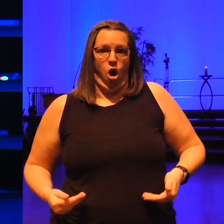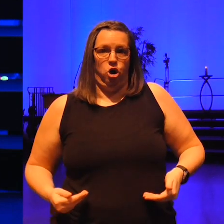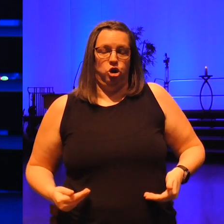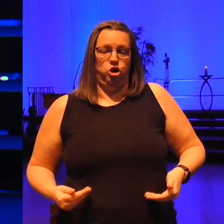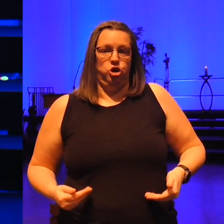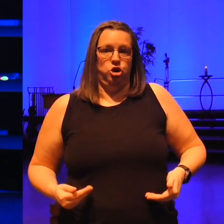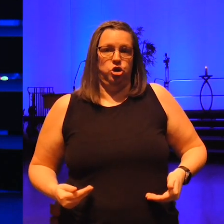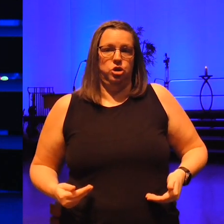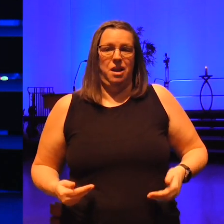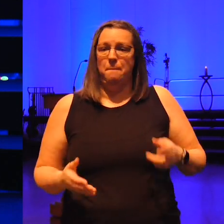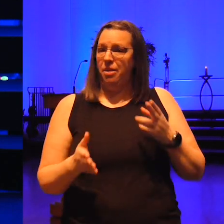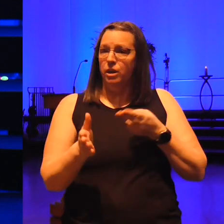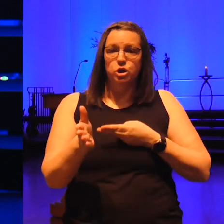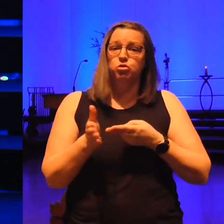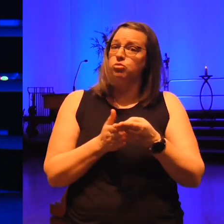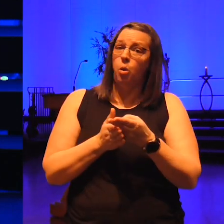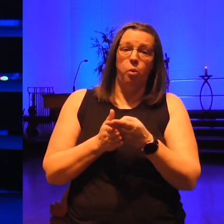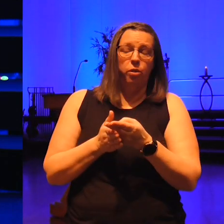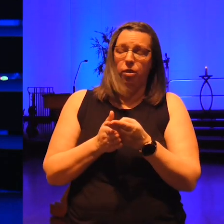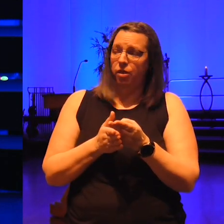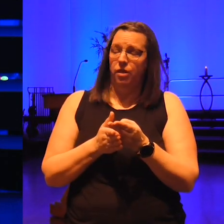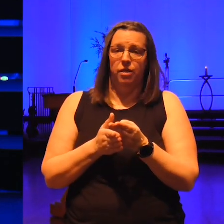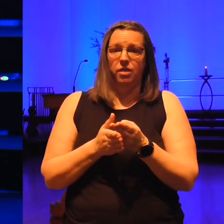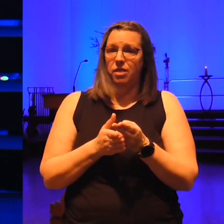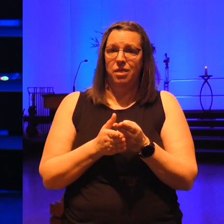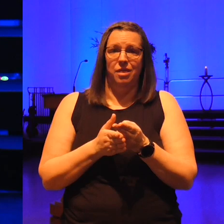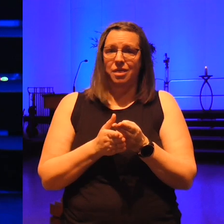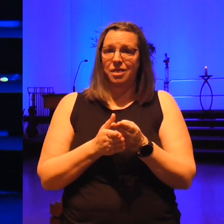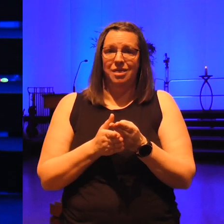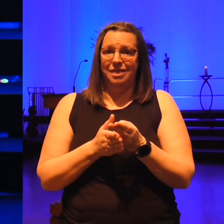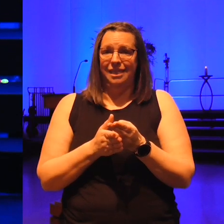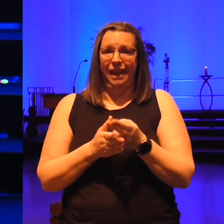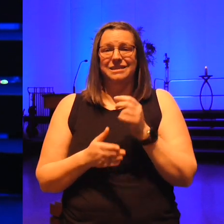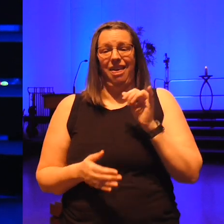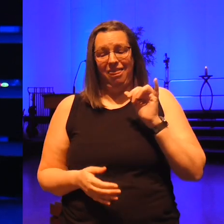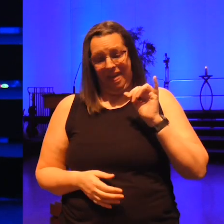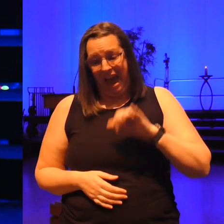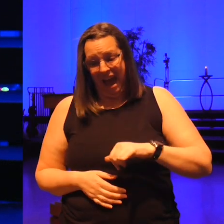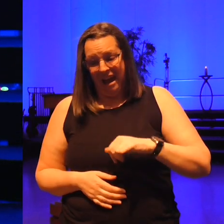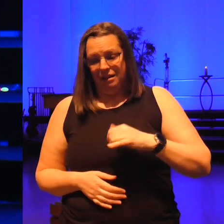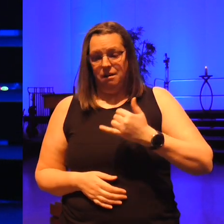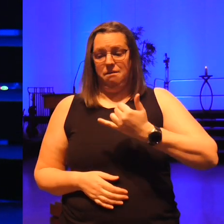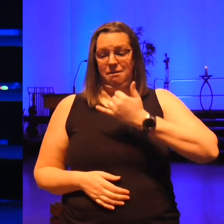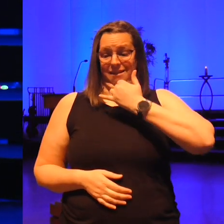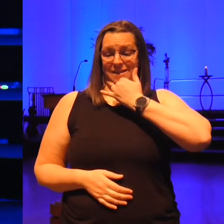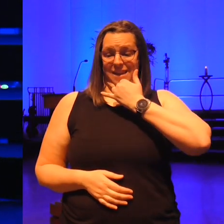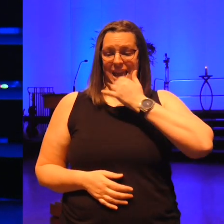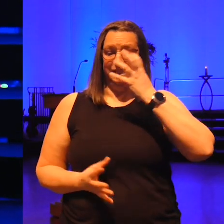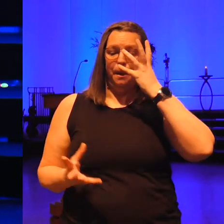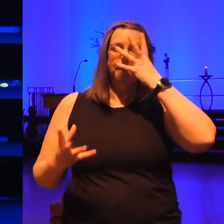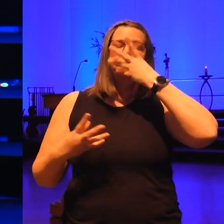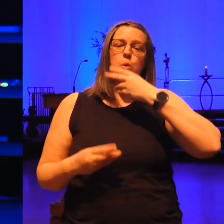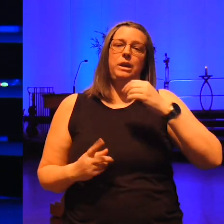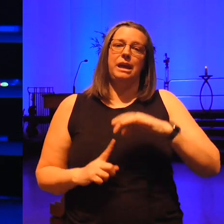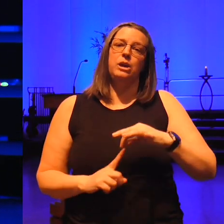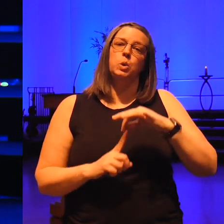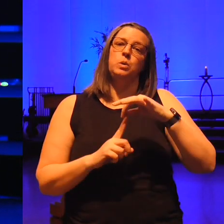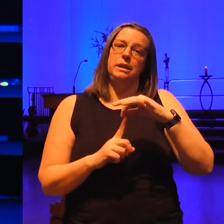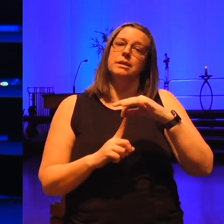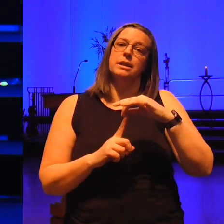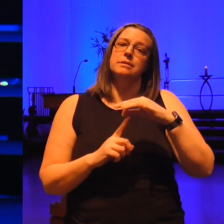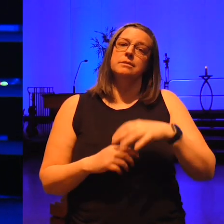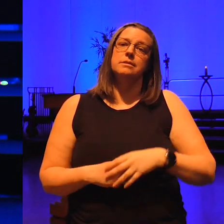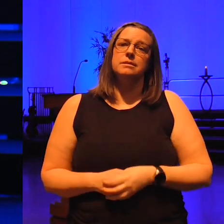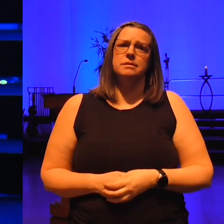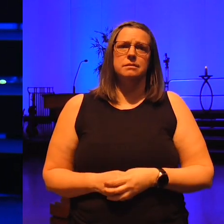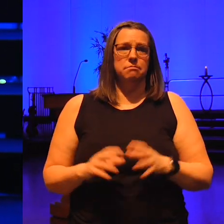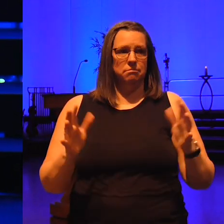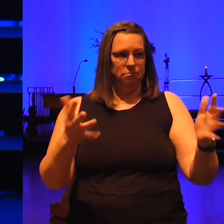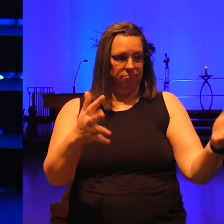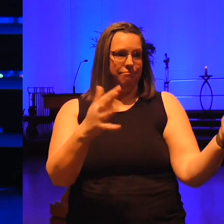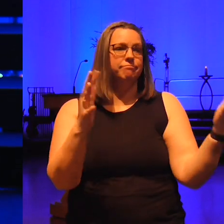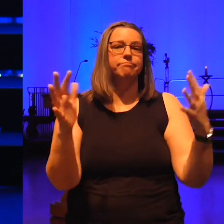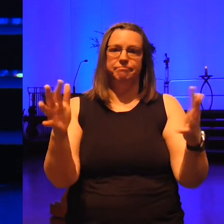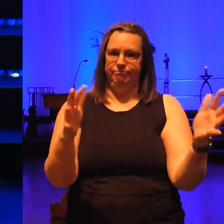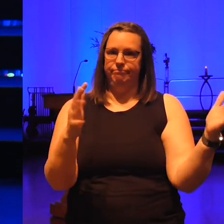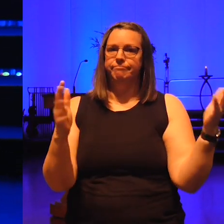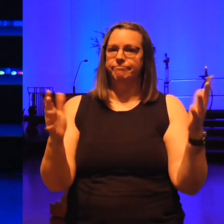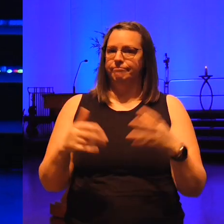is is that is the very vessel of your beauty and of your uniqueness we have to get out of rejecting